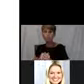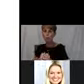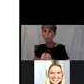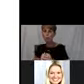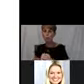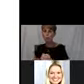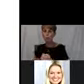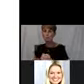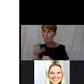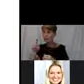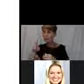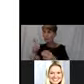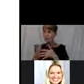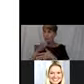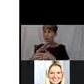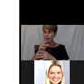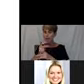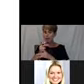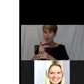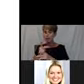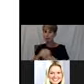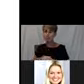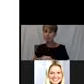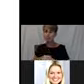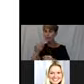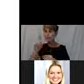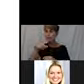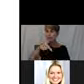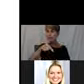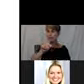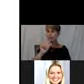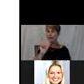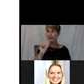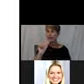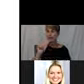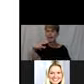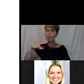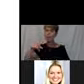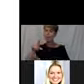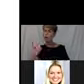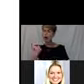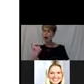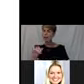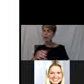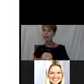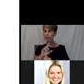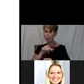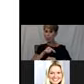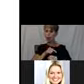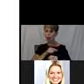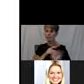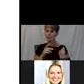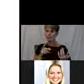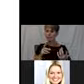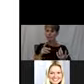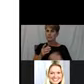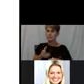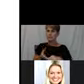You also need a good QA and QI plan, quality assurance and quality improvement plan. So just because we're on the street and outside